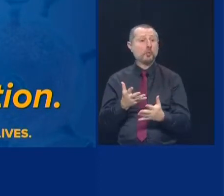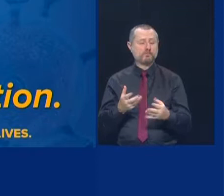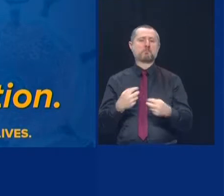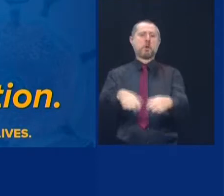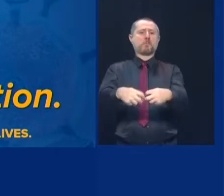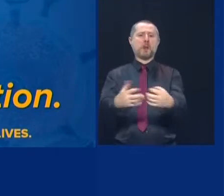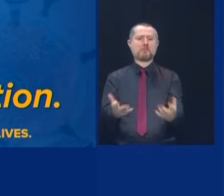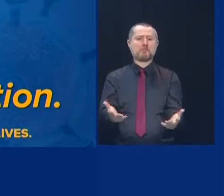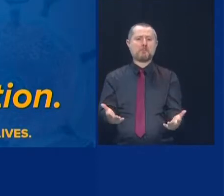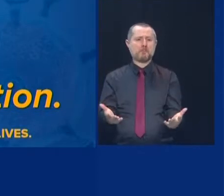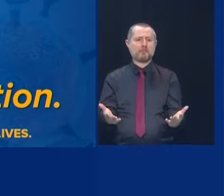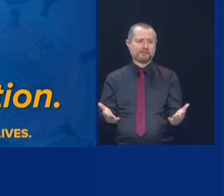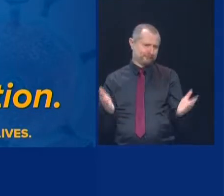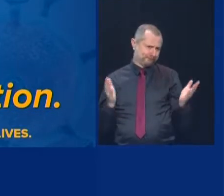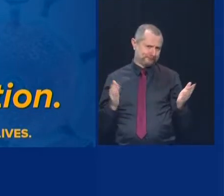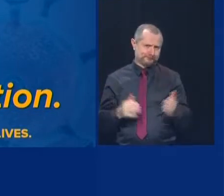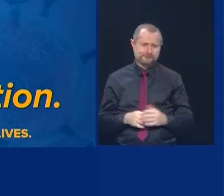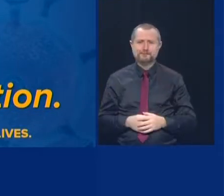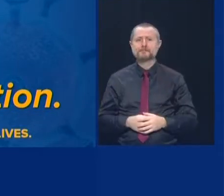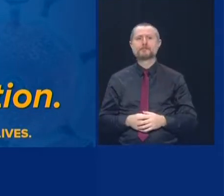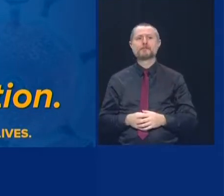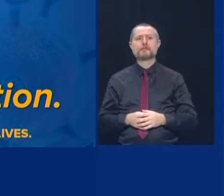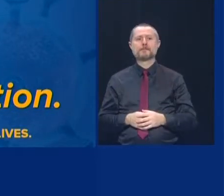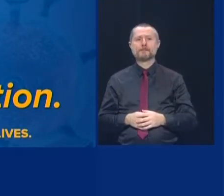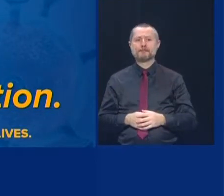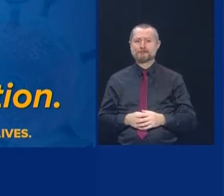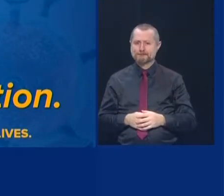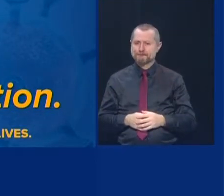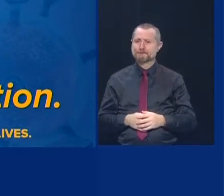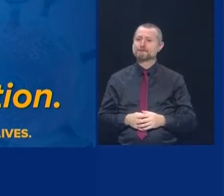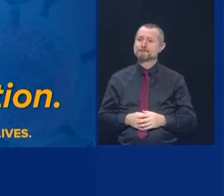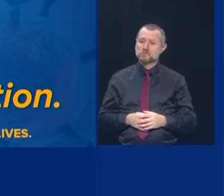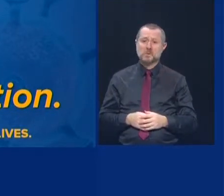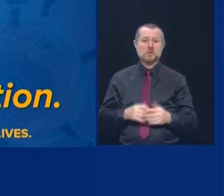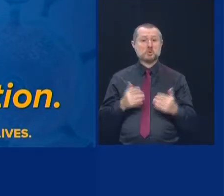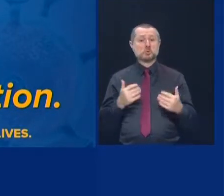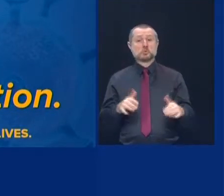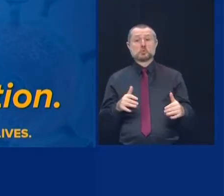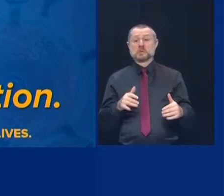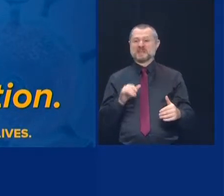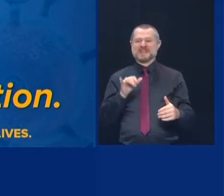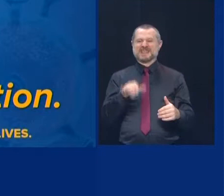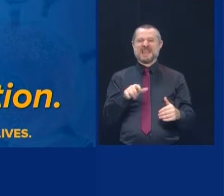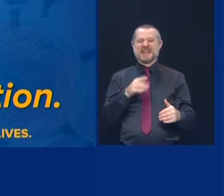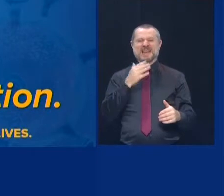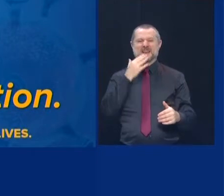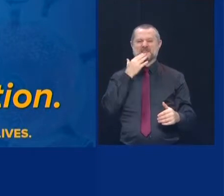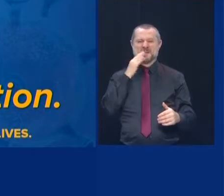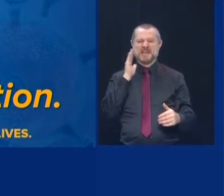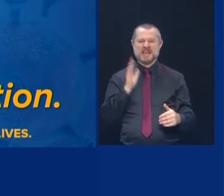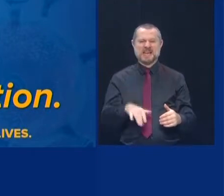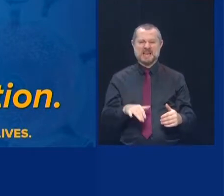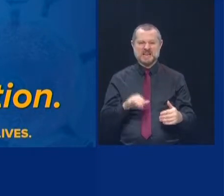AND IT IS ALWAYS THE COMBINATION OF EVENTS THAT CREATES THE MAJOR ISSUES.